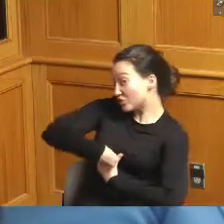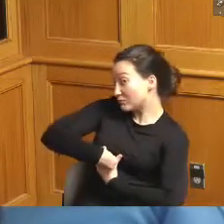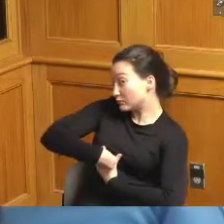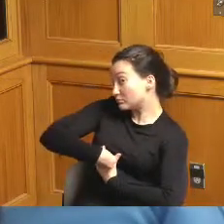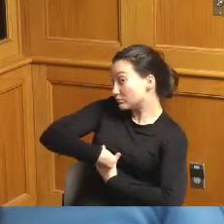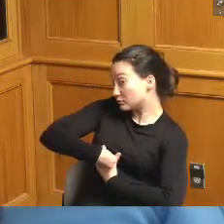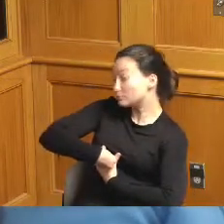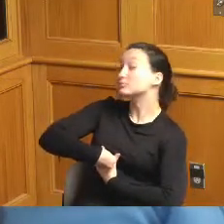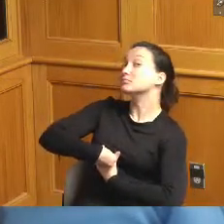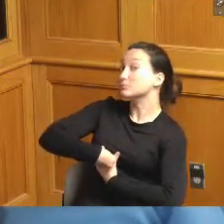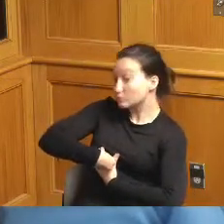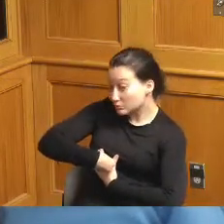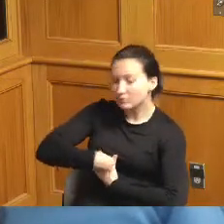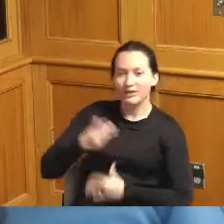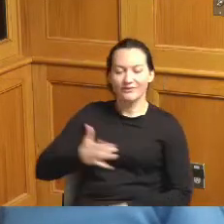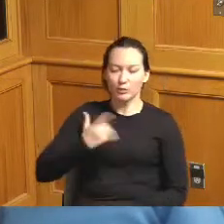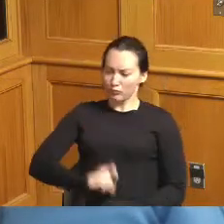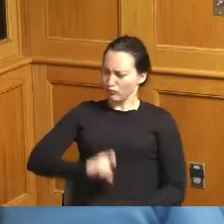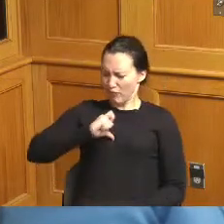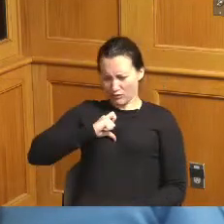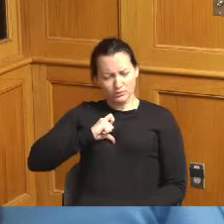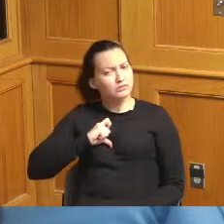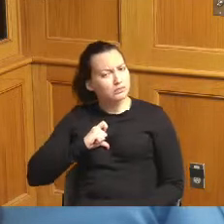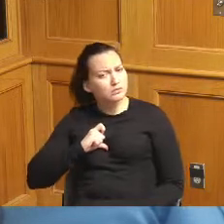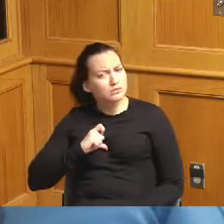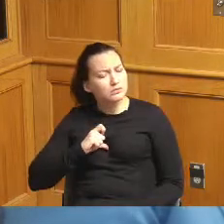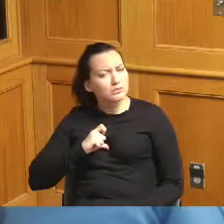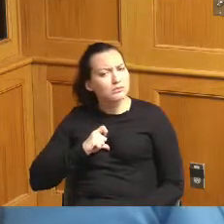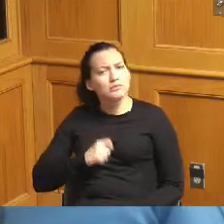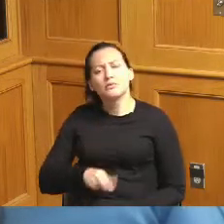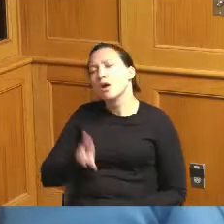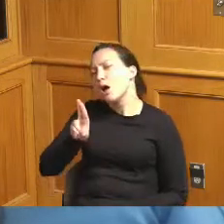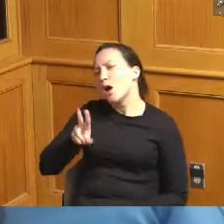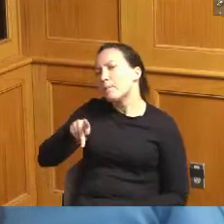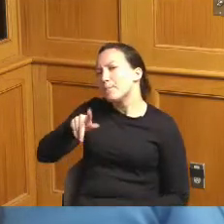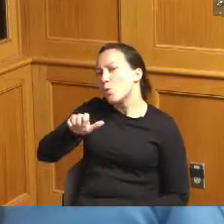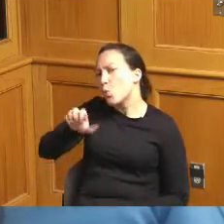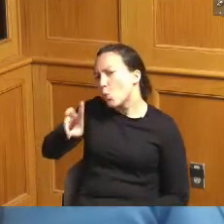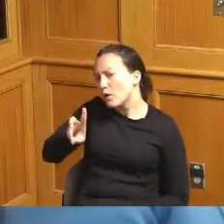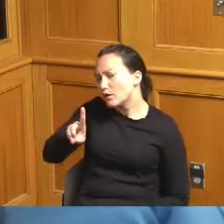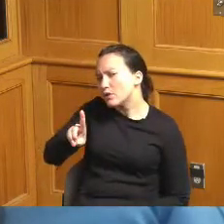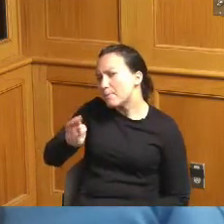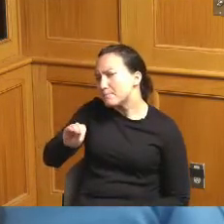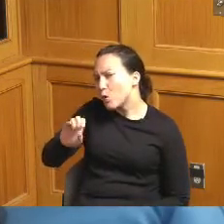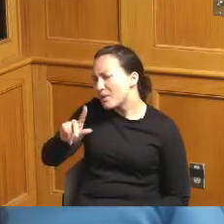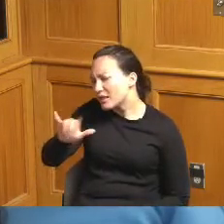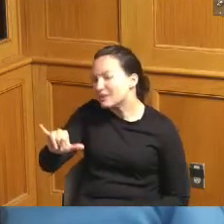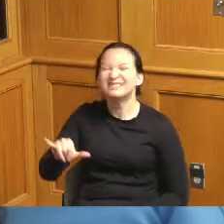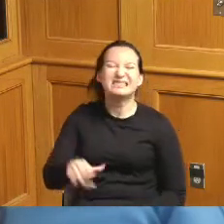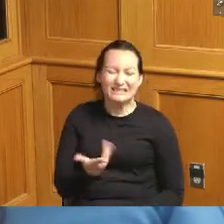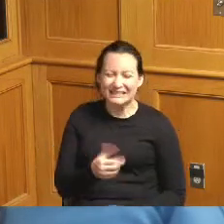that you're proud of is that also with upward Mobility it is so it drops off a little but